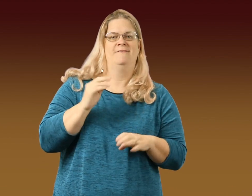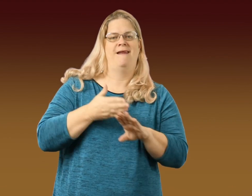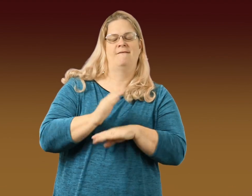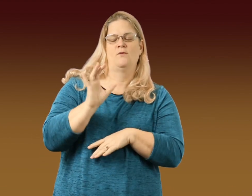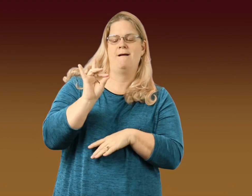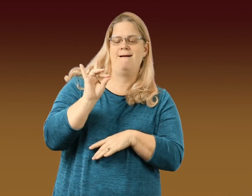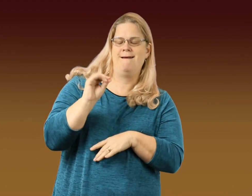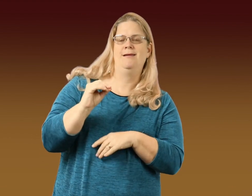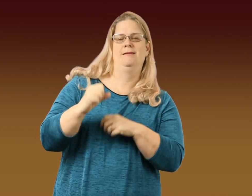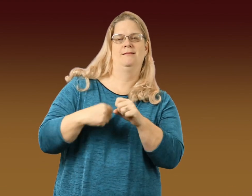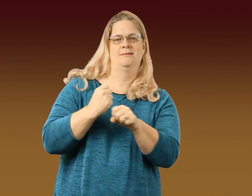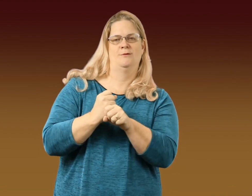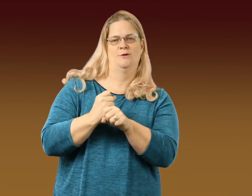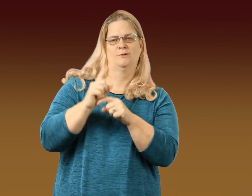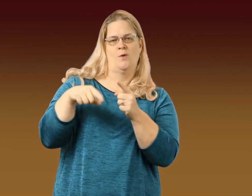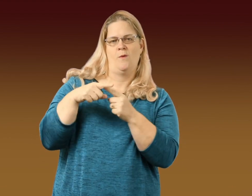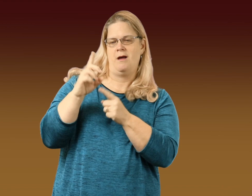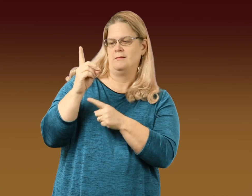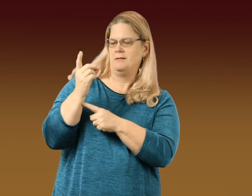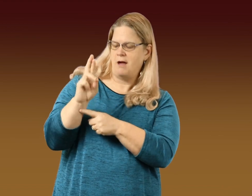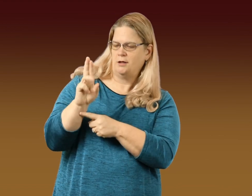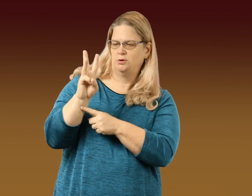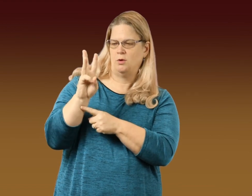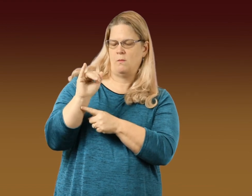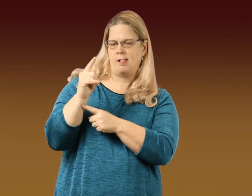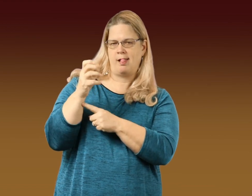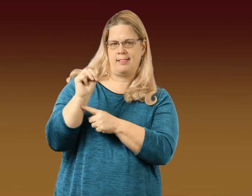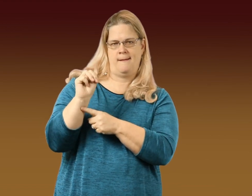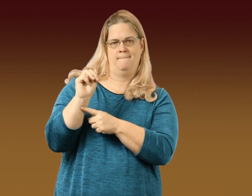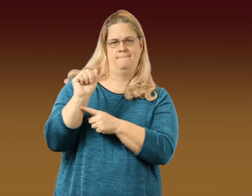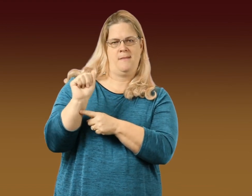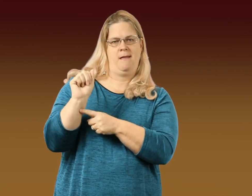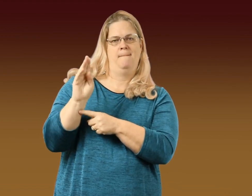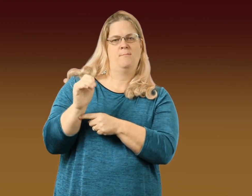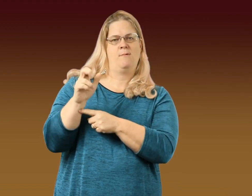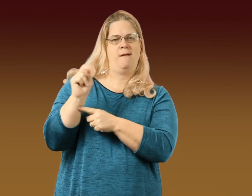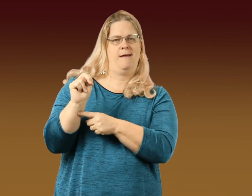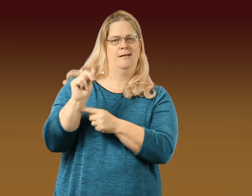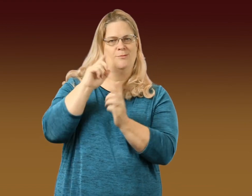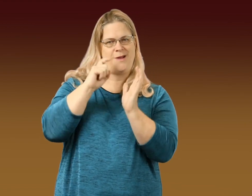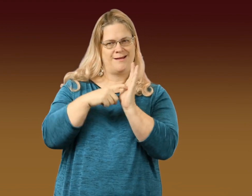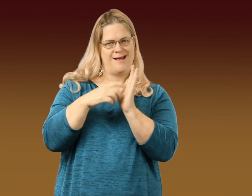Unfortunately, even after 80 years, when Dr. William Abe Ryan [assumed spelling] recognized